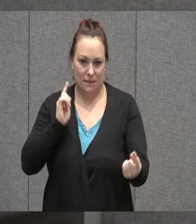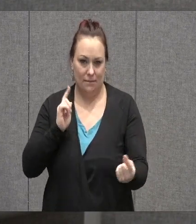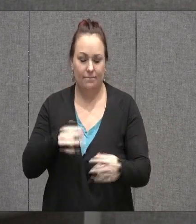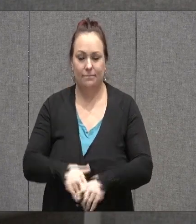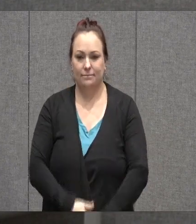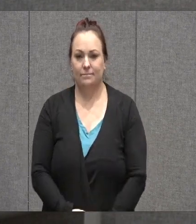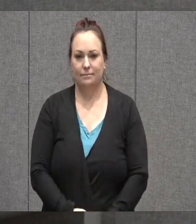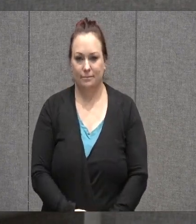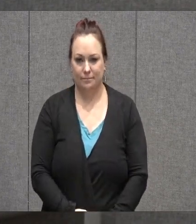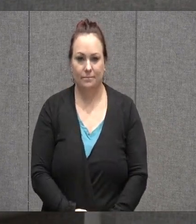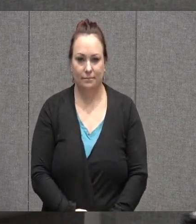Opposite.